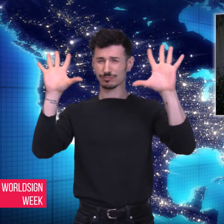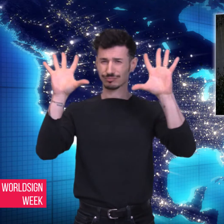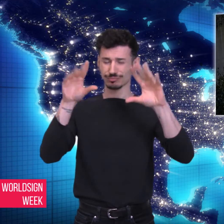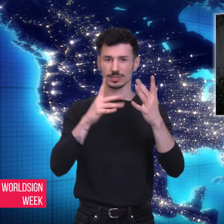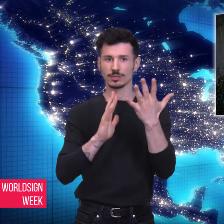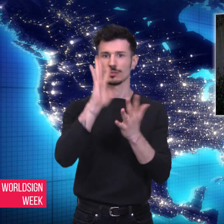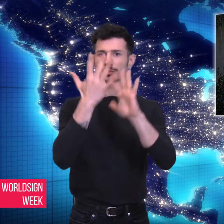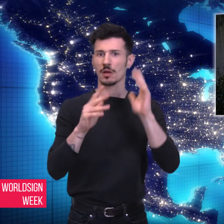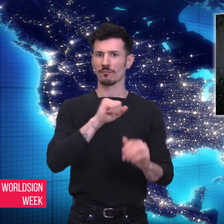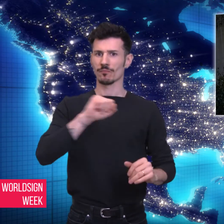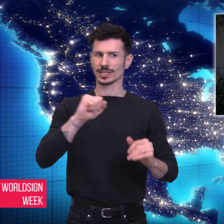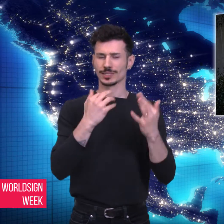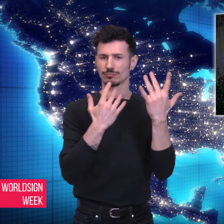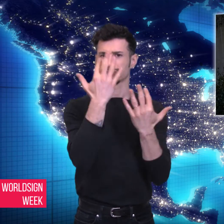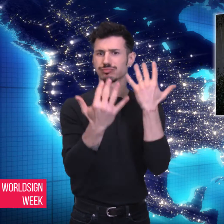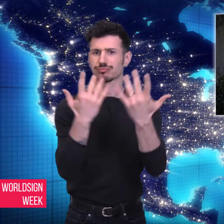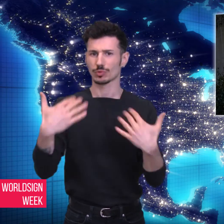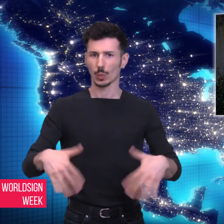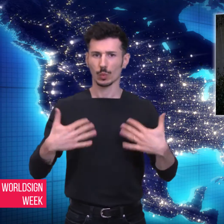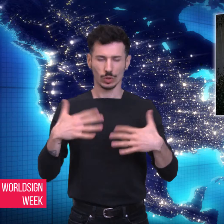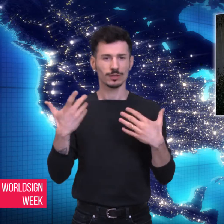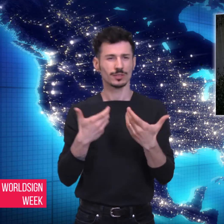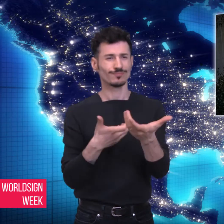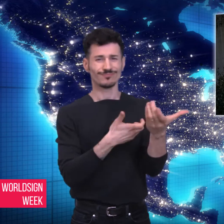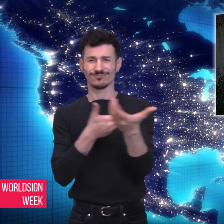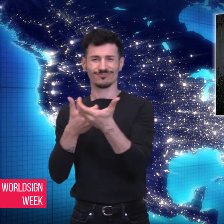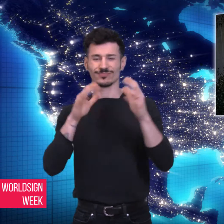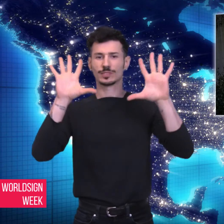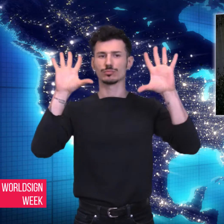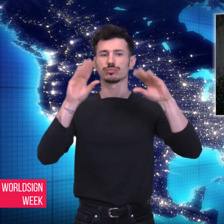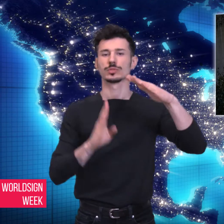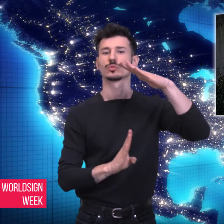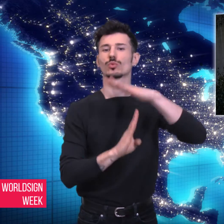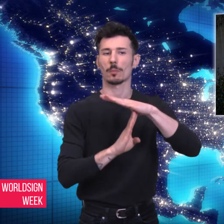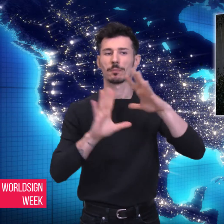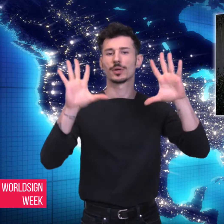and was able to stop the fire before it destroyed the entire building.